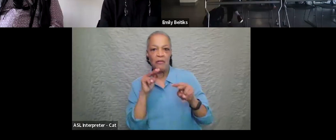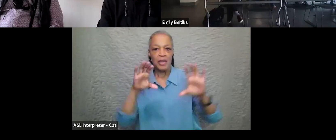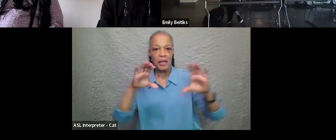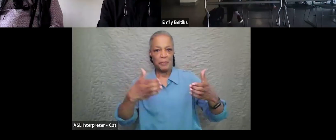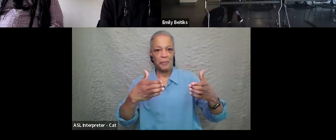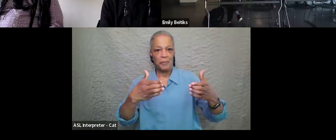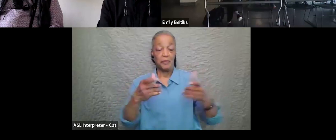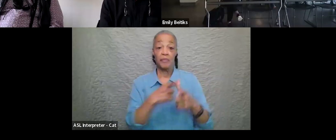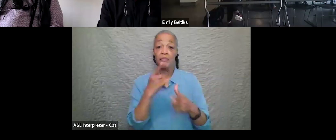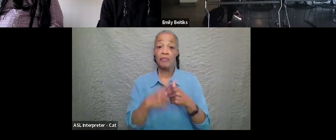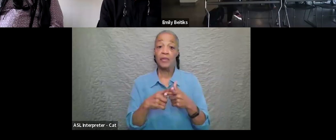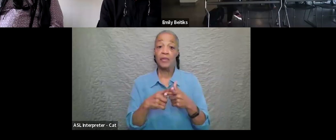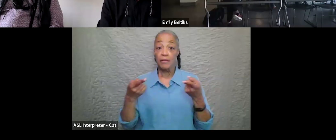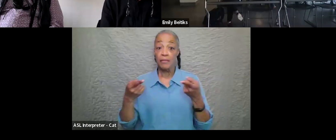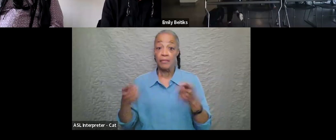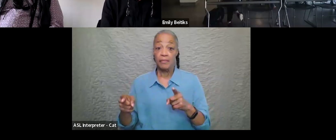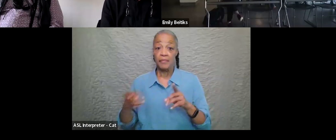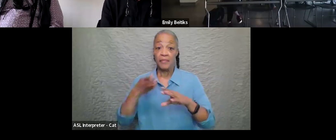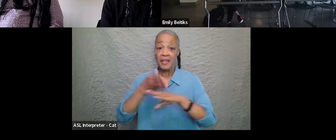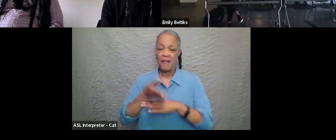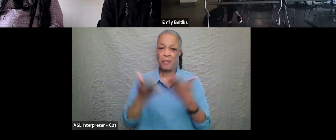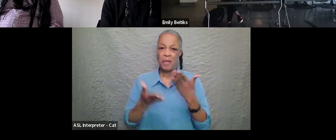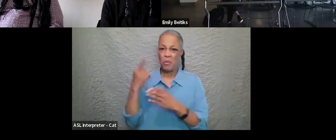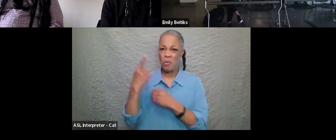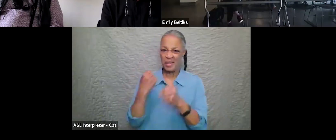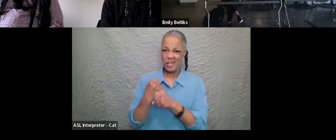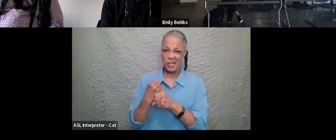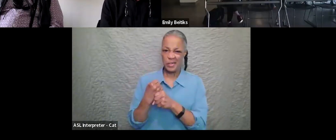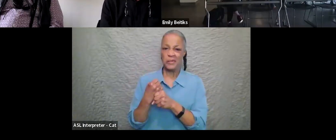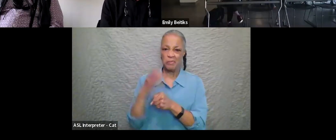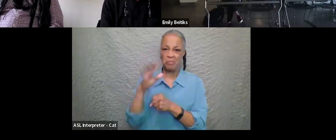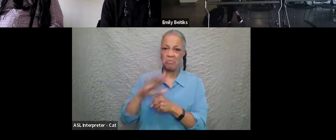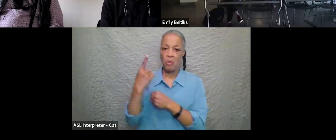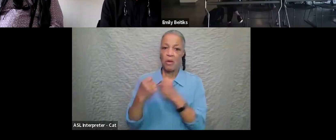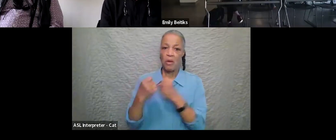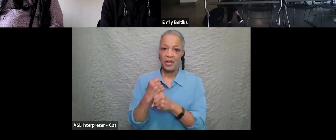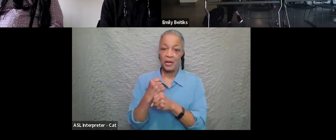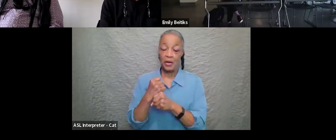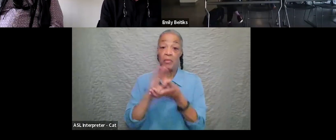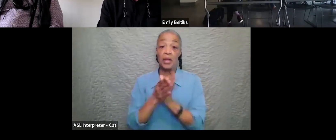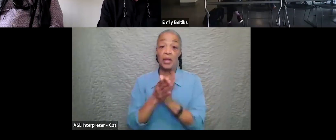And then, you know, after maybe a year or so of that, it became clear that nothing really was going to change.